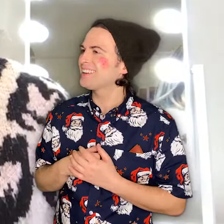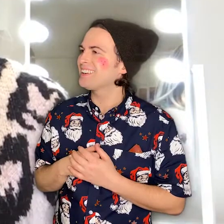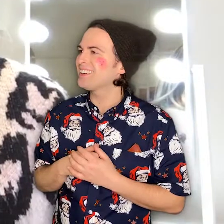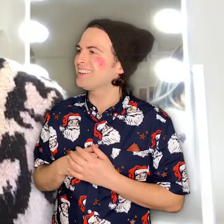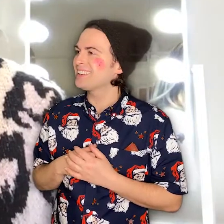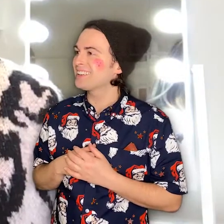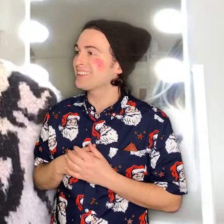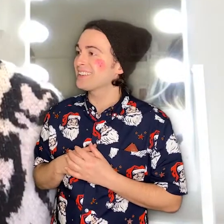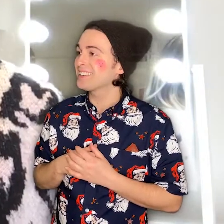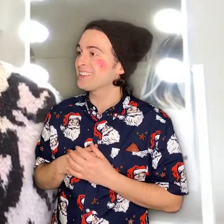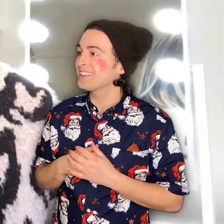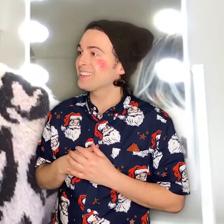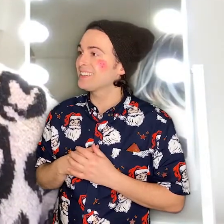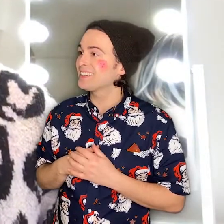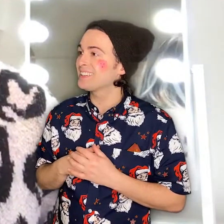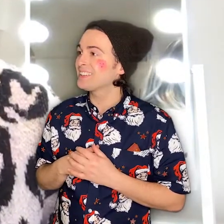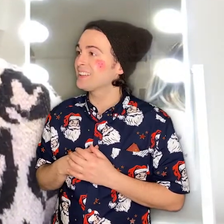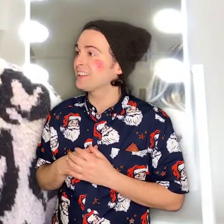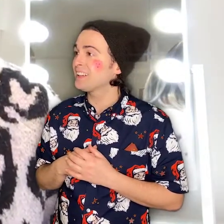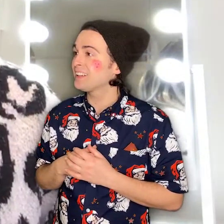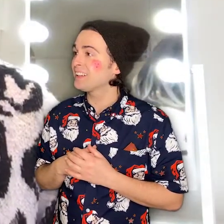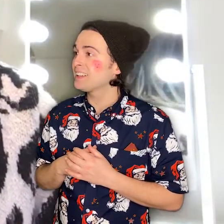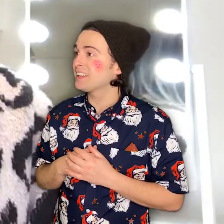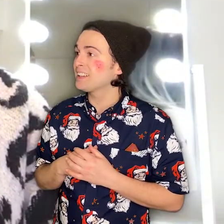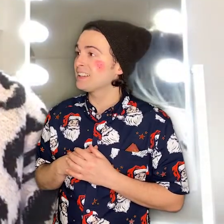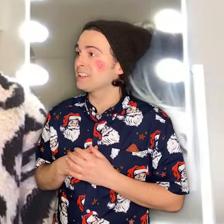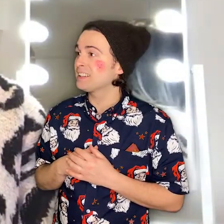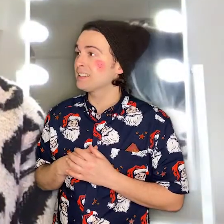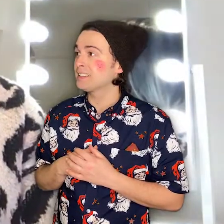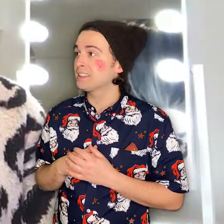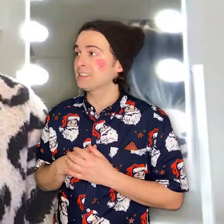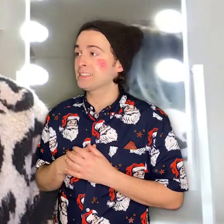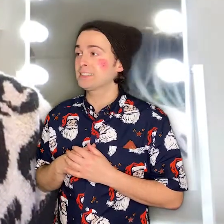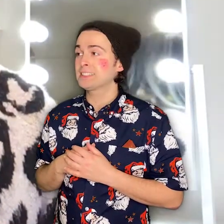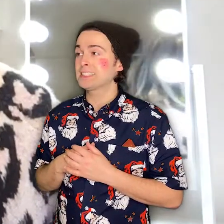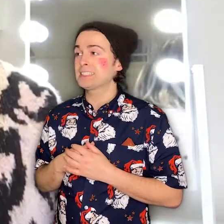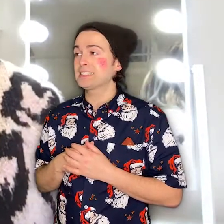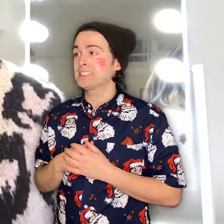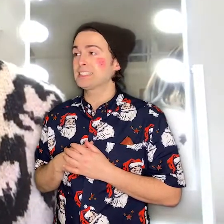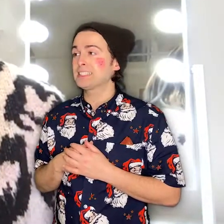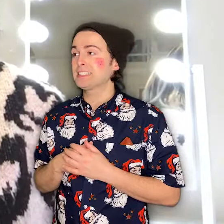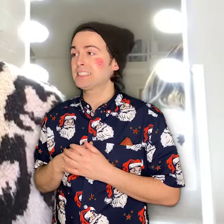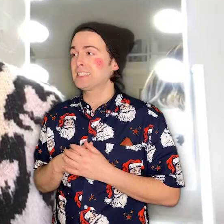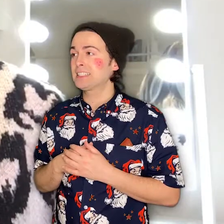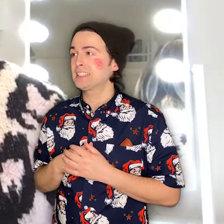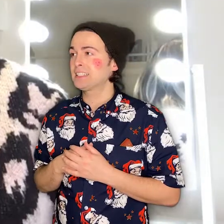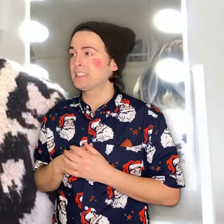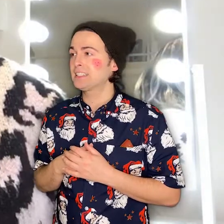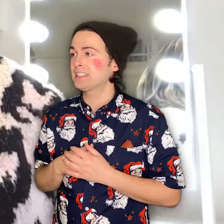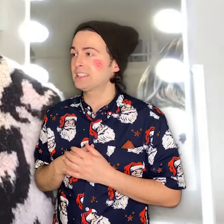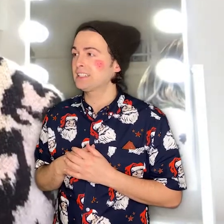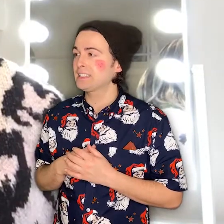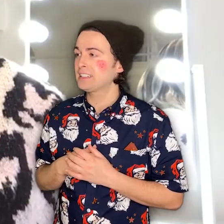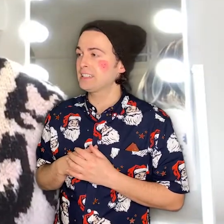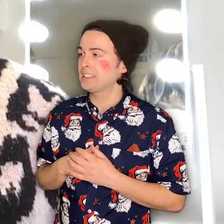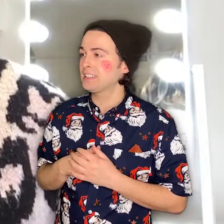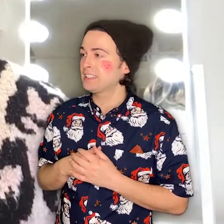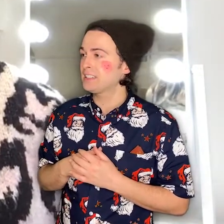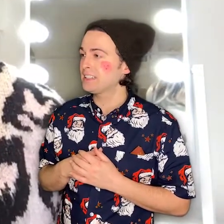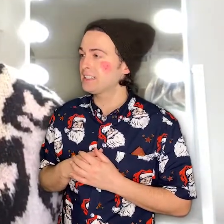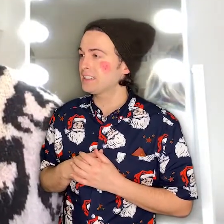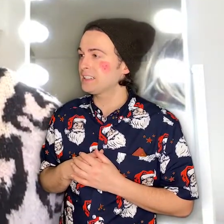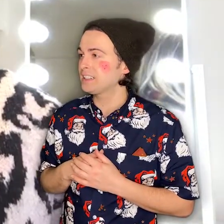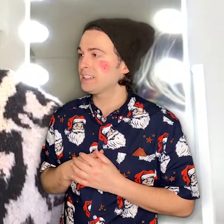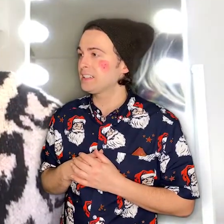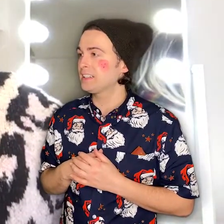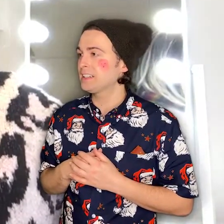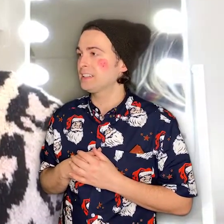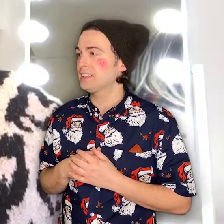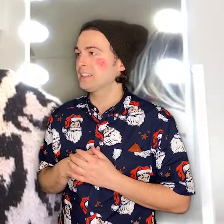febreeze with us just to mask the smell. Margaret Knickersbig, more like Margaret Knickerstinkin.